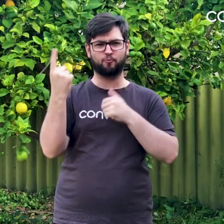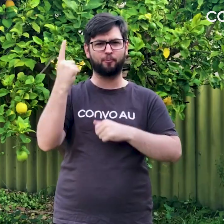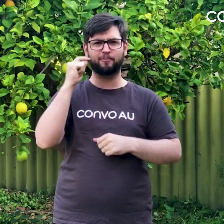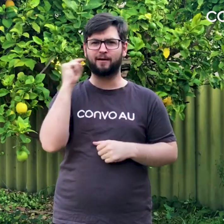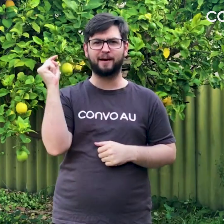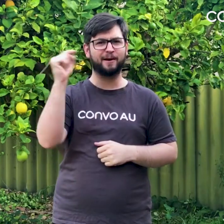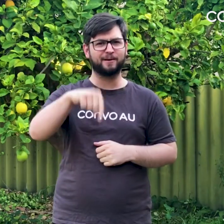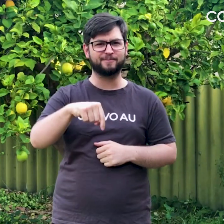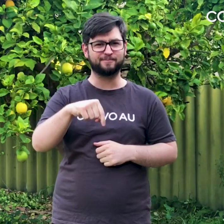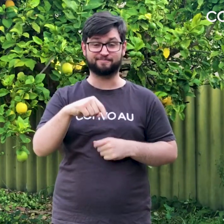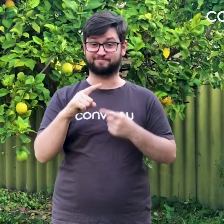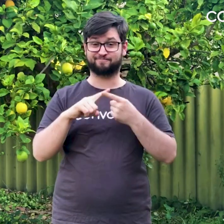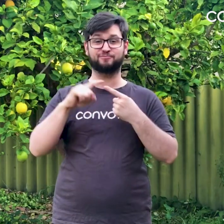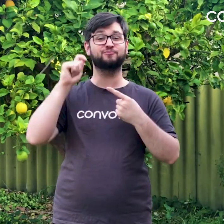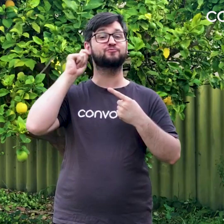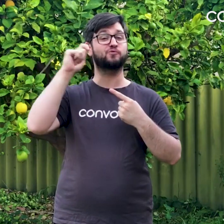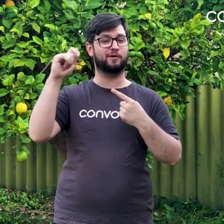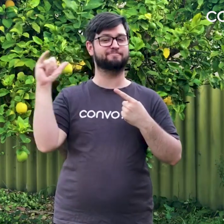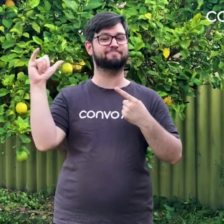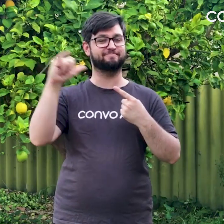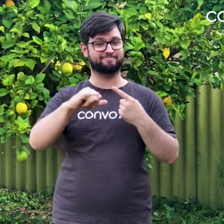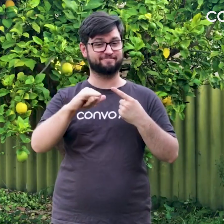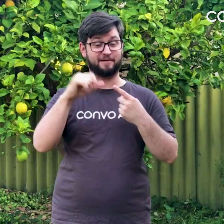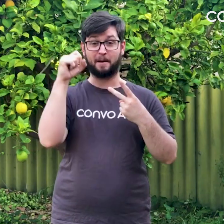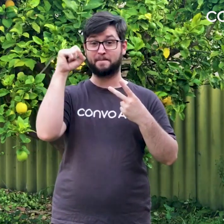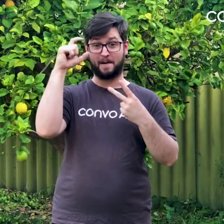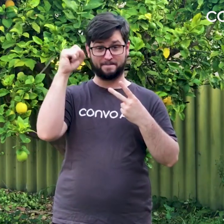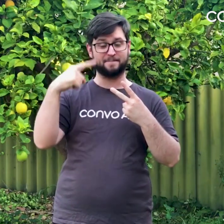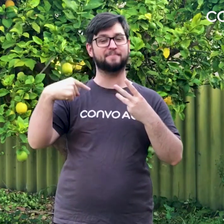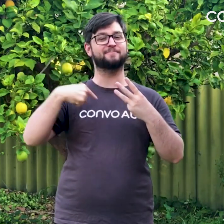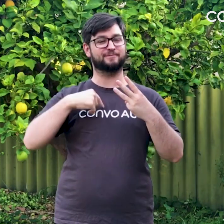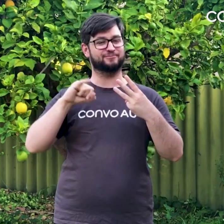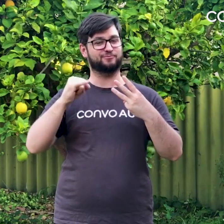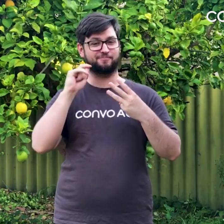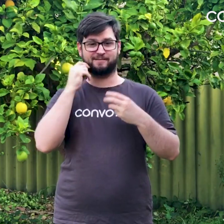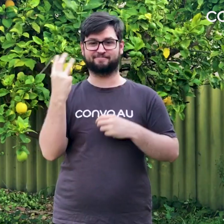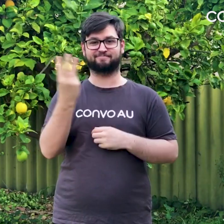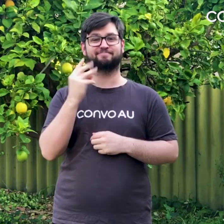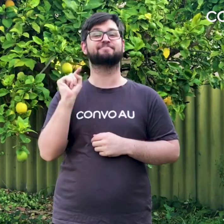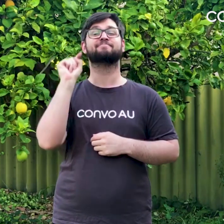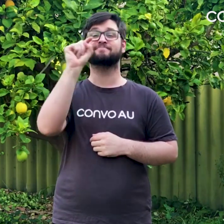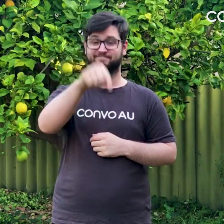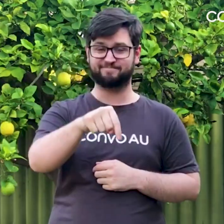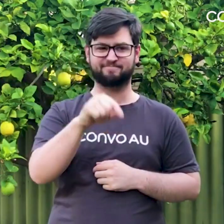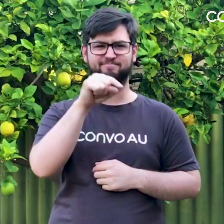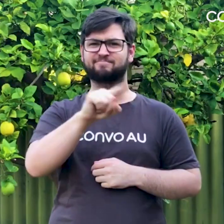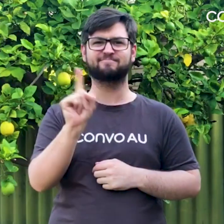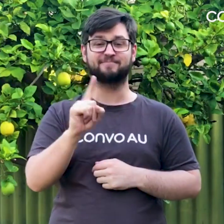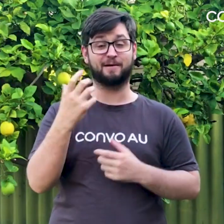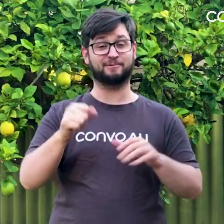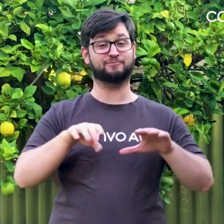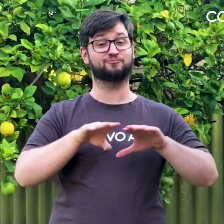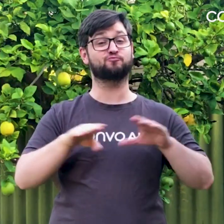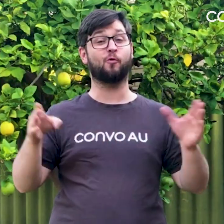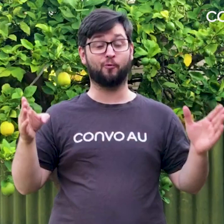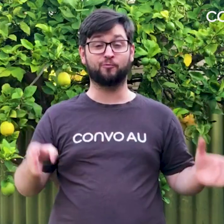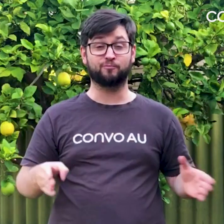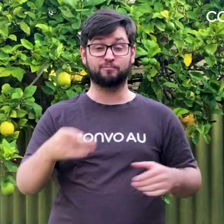Todd, Braam and I will all be there. Make sure to visit the Convo Australia stall!